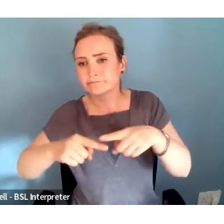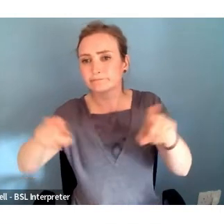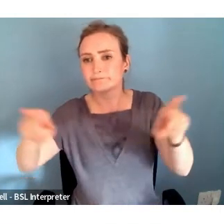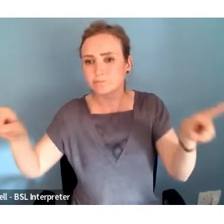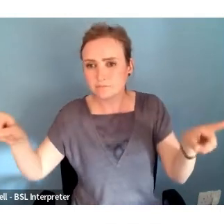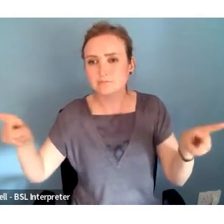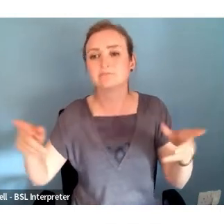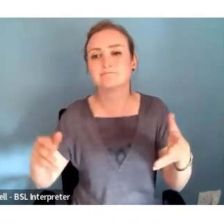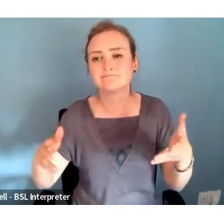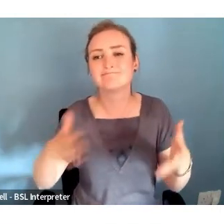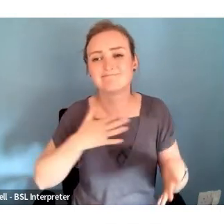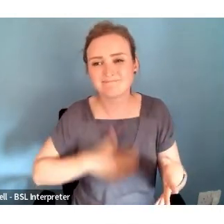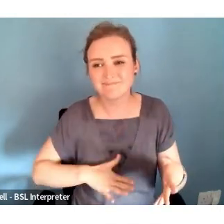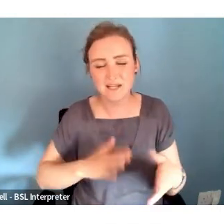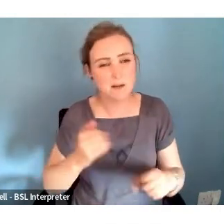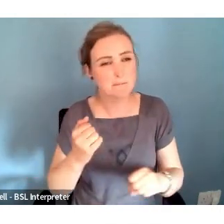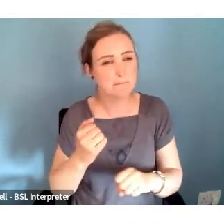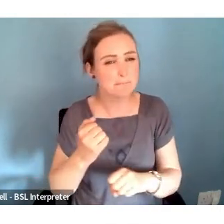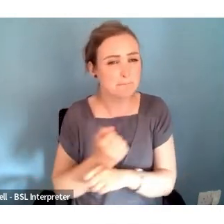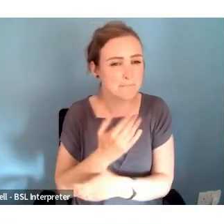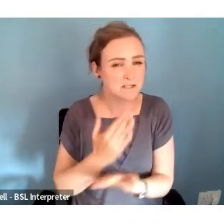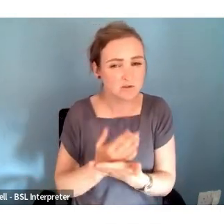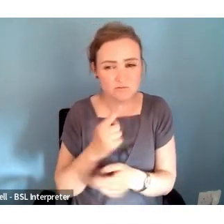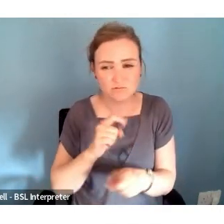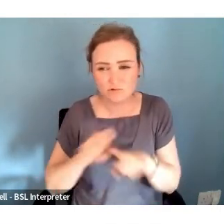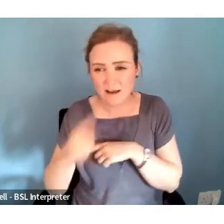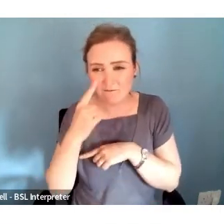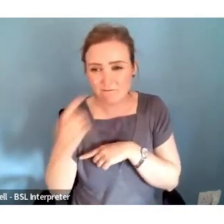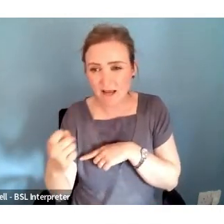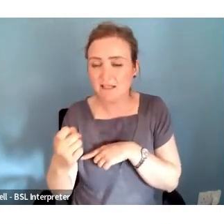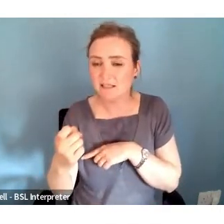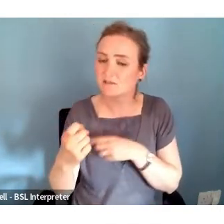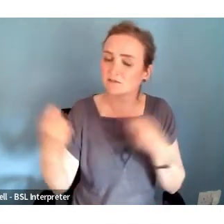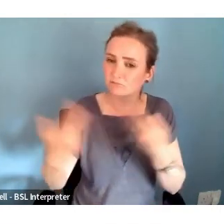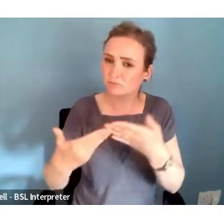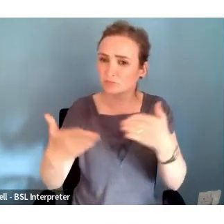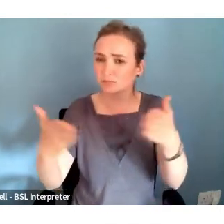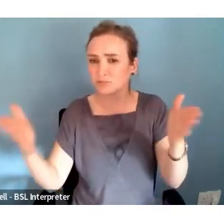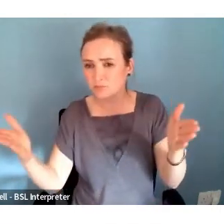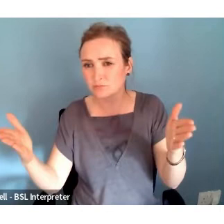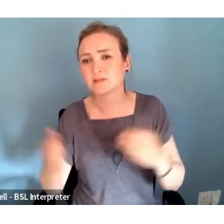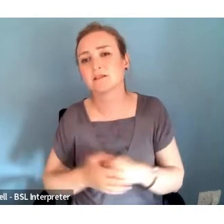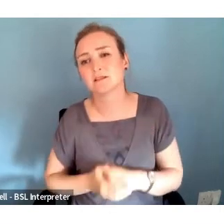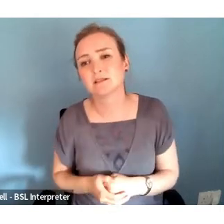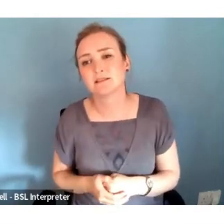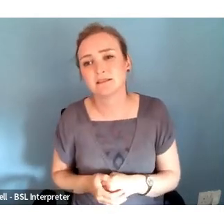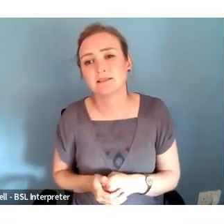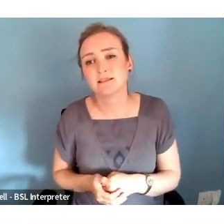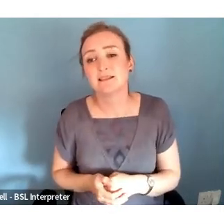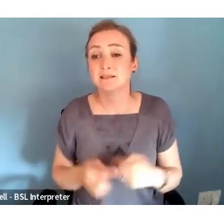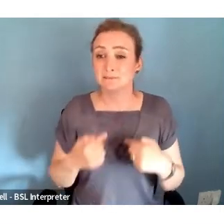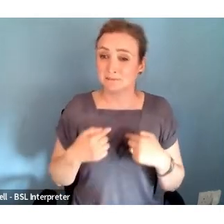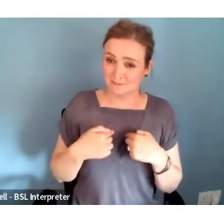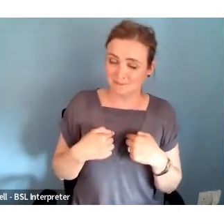effort to find out where they are and where they look. I am biased of course because I reason Evenbreak. But we